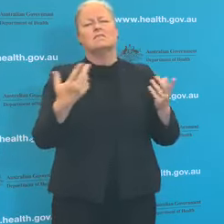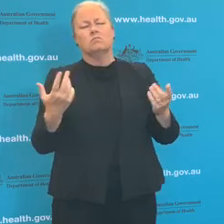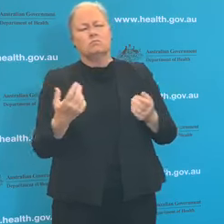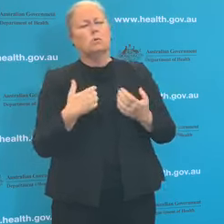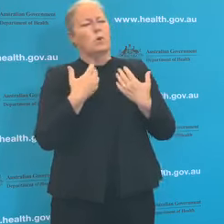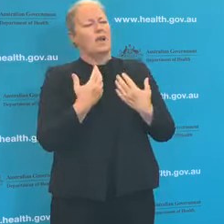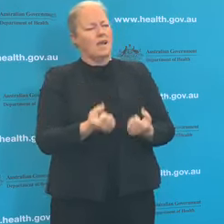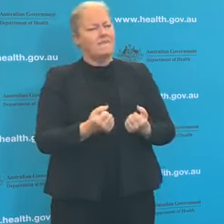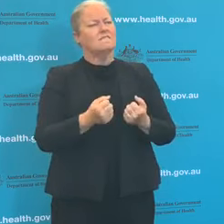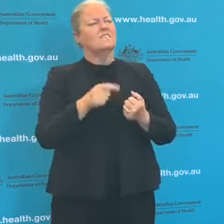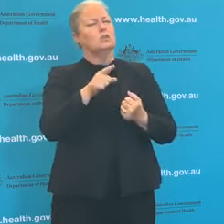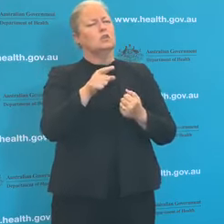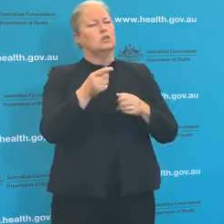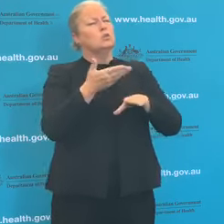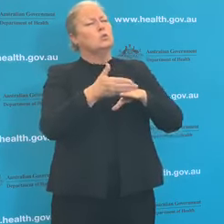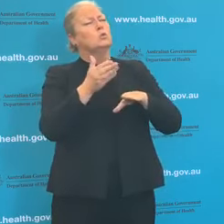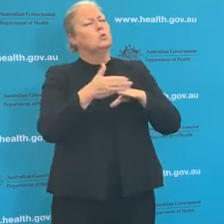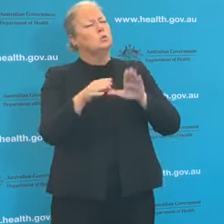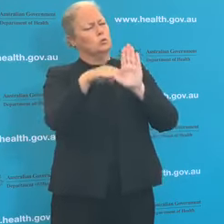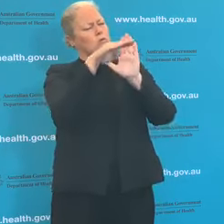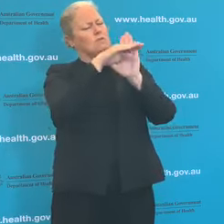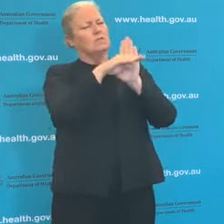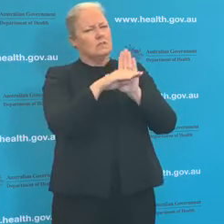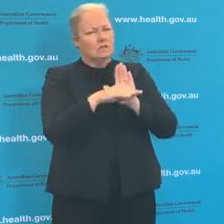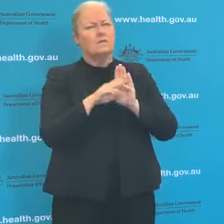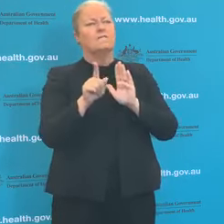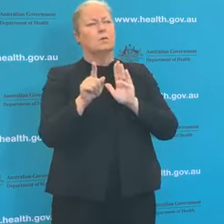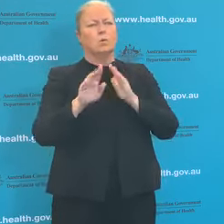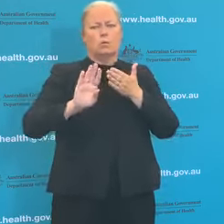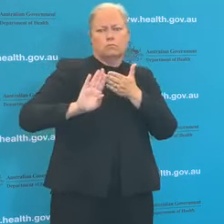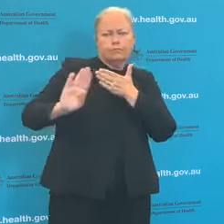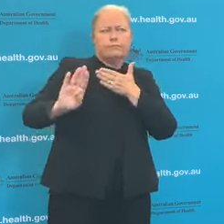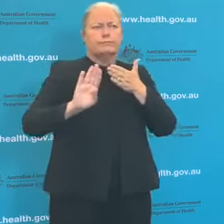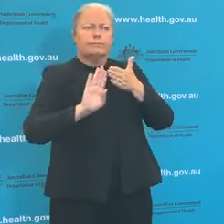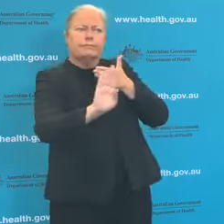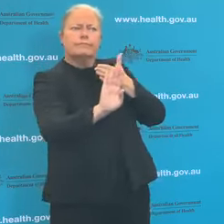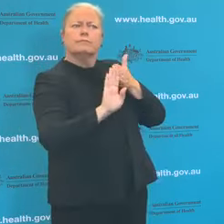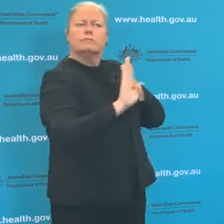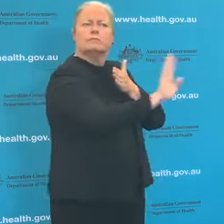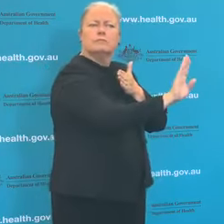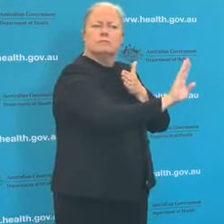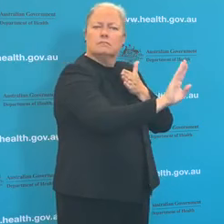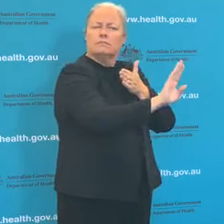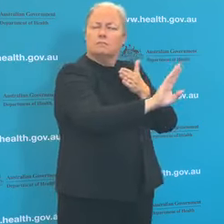social distancing. I said on Sunday that we are seeing some evidence through the